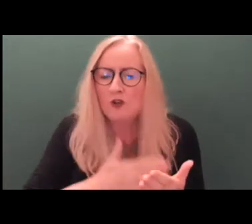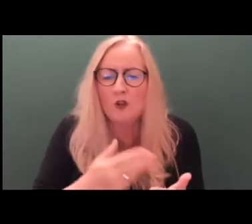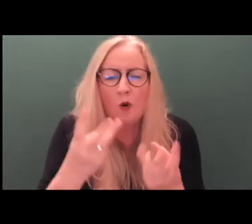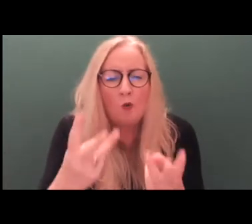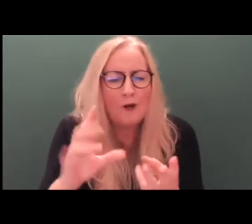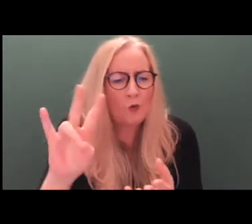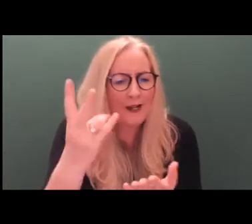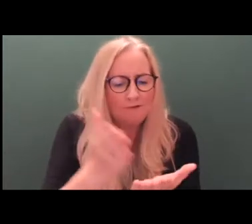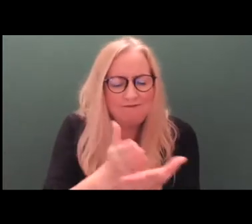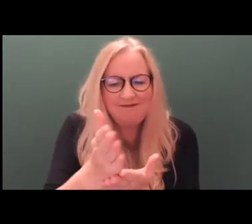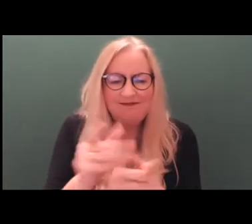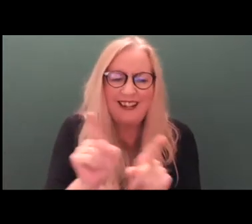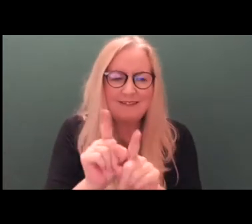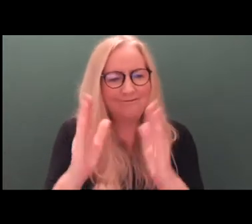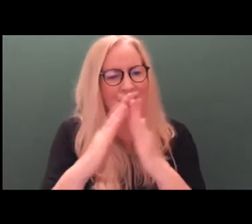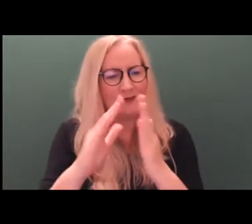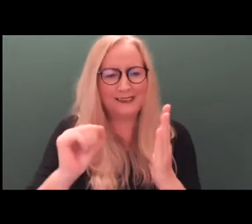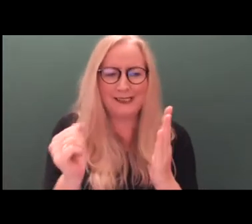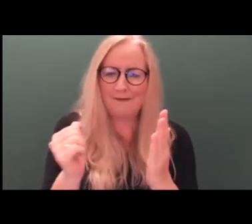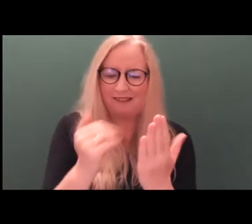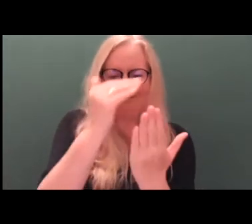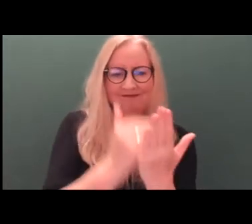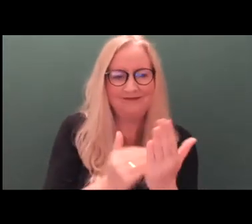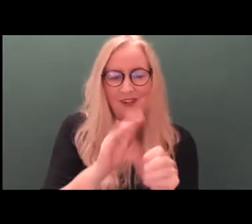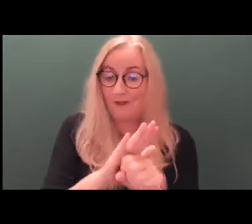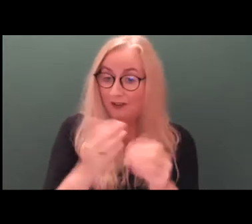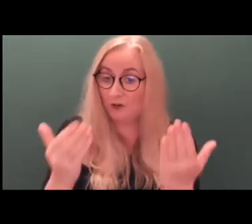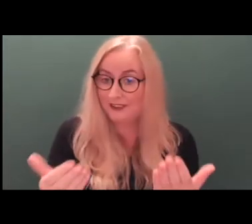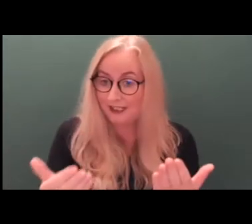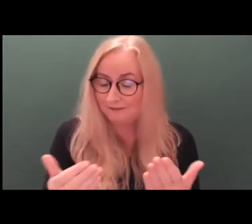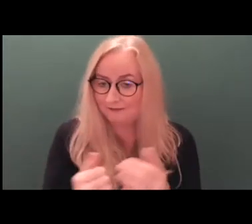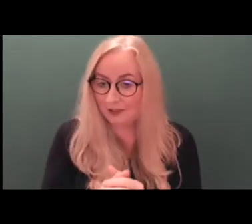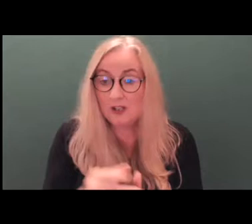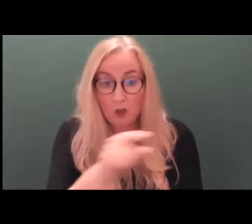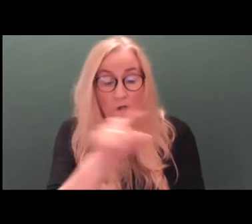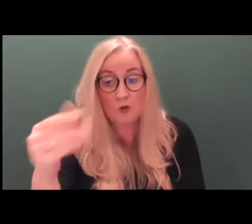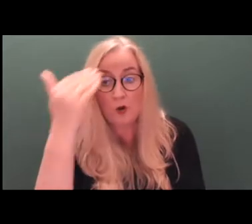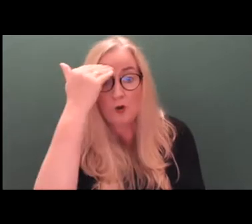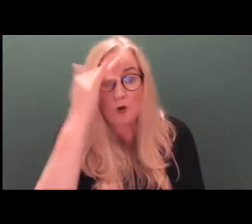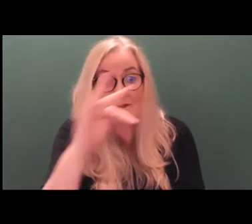some housekeeping issues for the day ahead. As you know from the programme, we will have